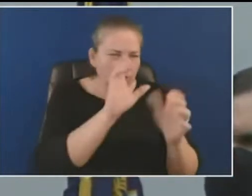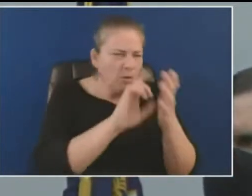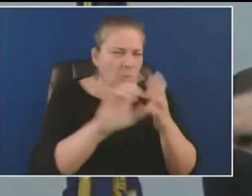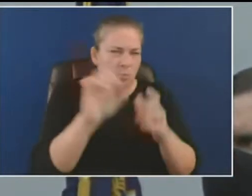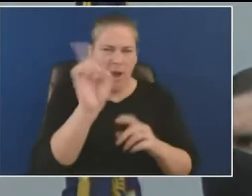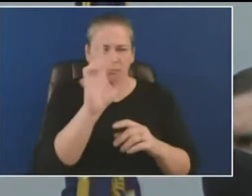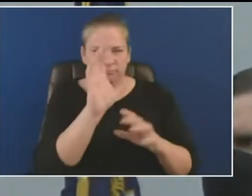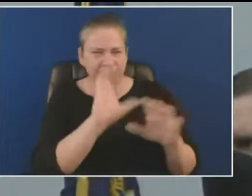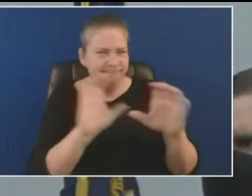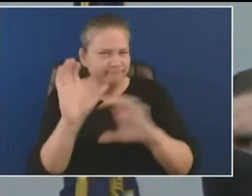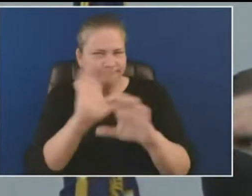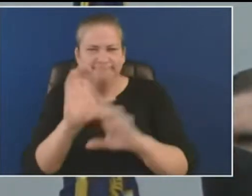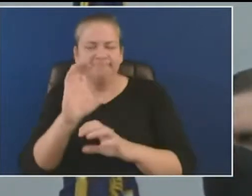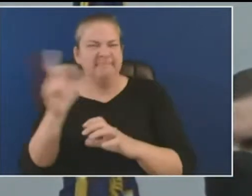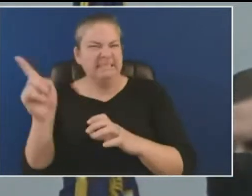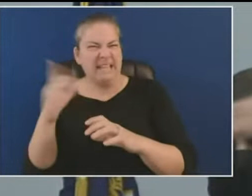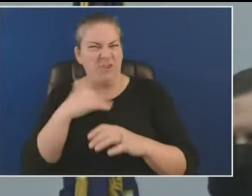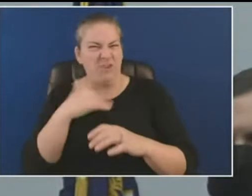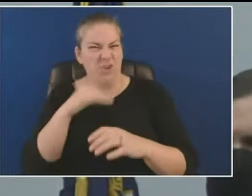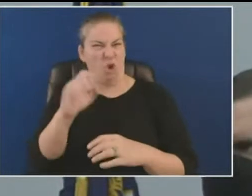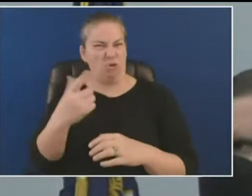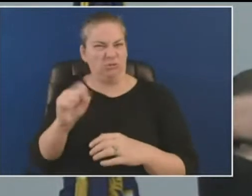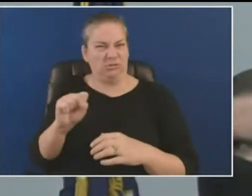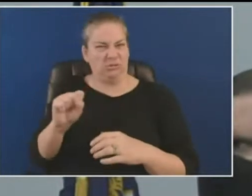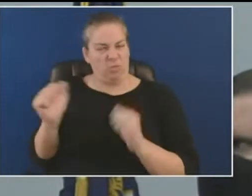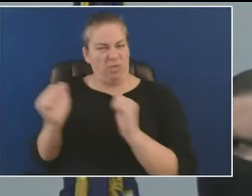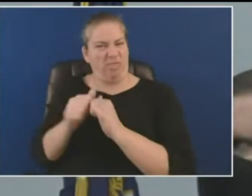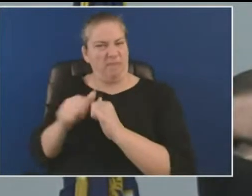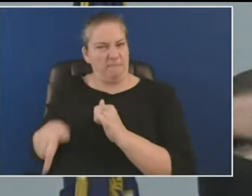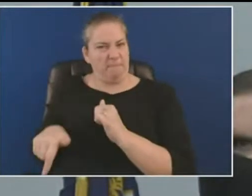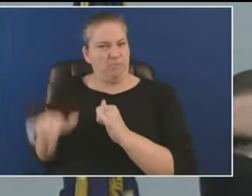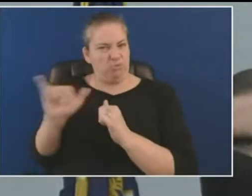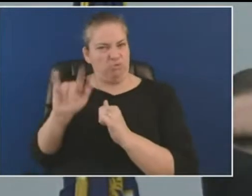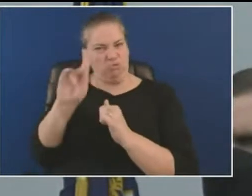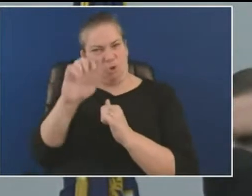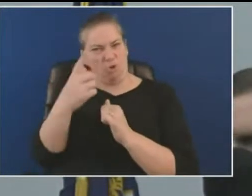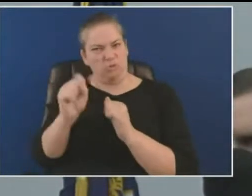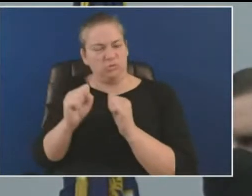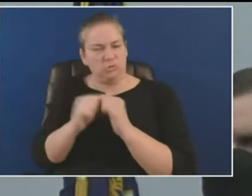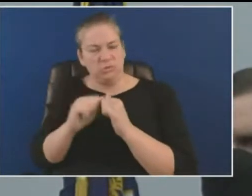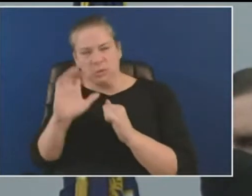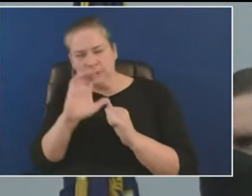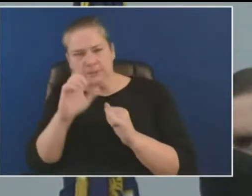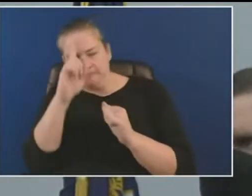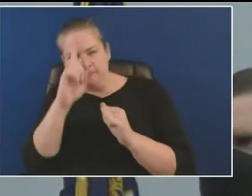K9 dog that we've got available to us in some other communities. It's some simple things,